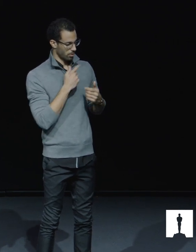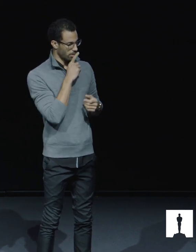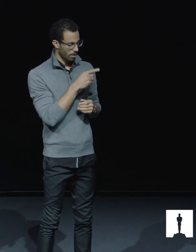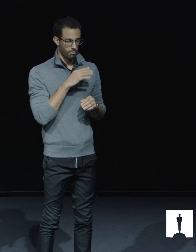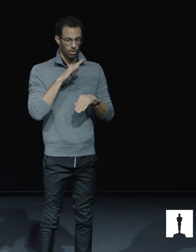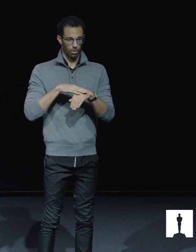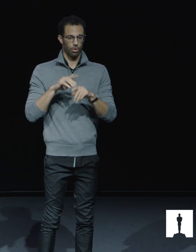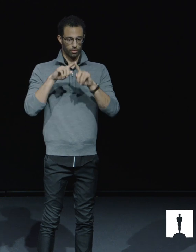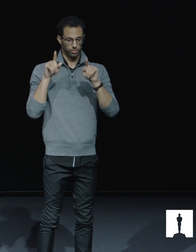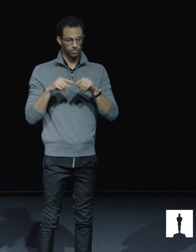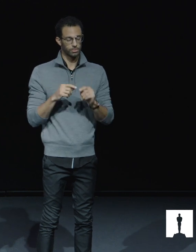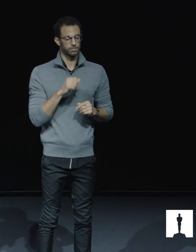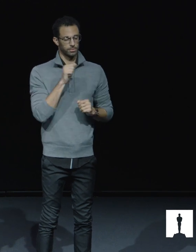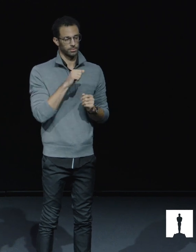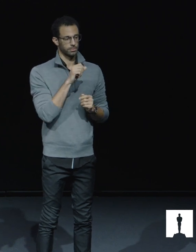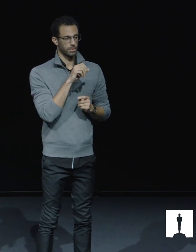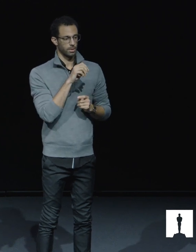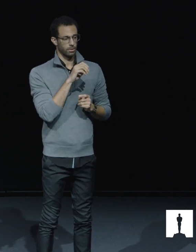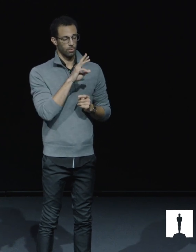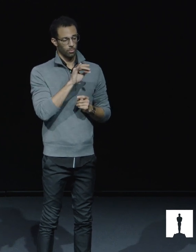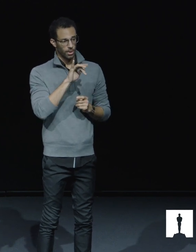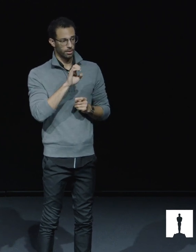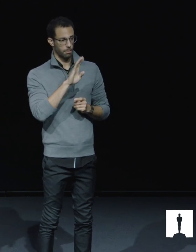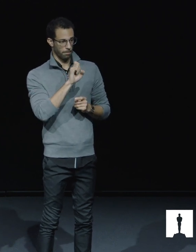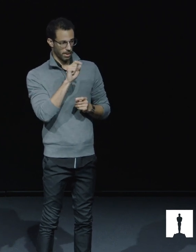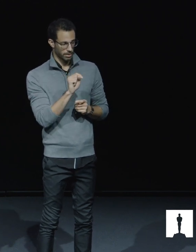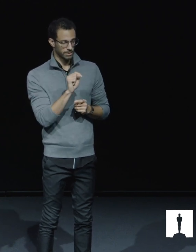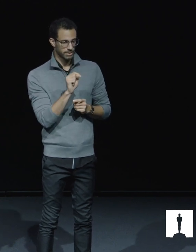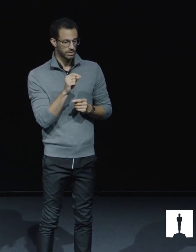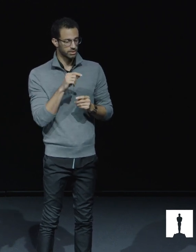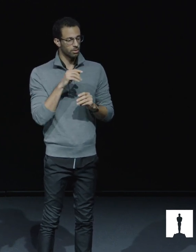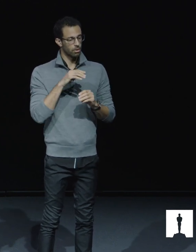Stephin Fetchit and Willie Best and Mantan Moreland, all of whom, rightly or wrongly,